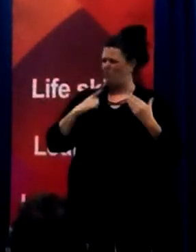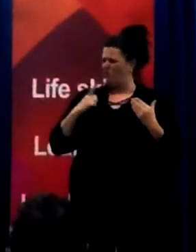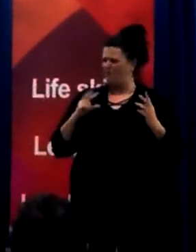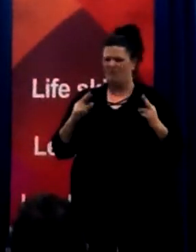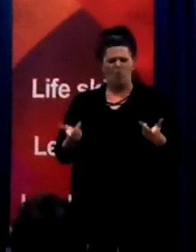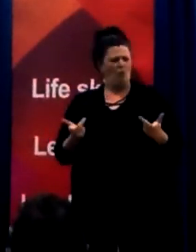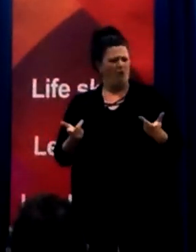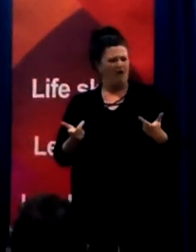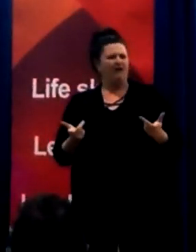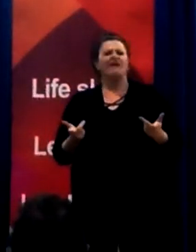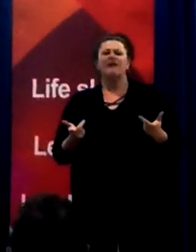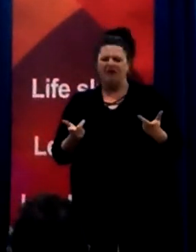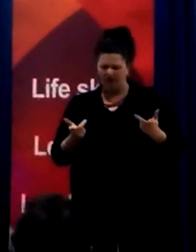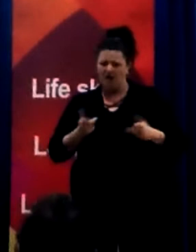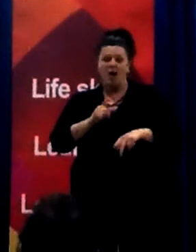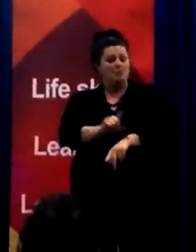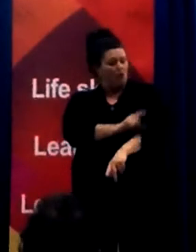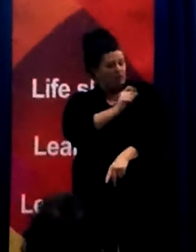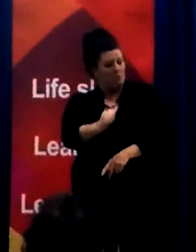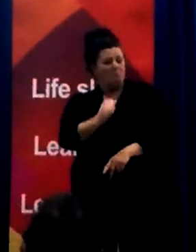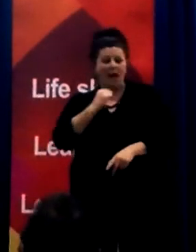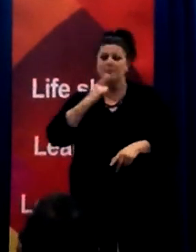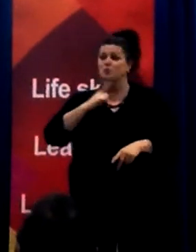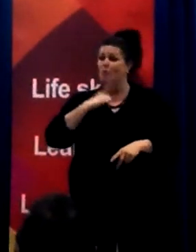I got that confidence from talking to people I love and trust,